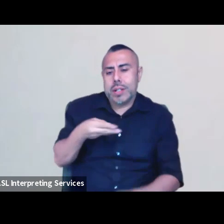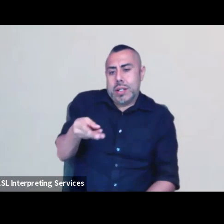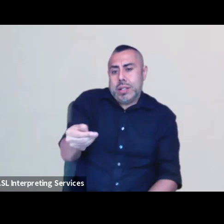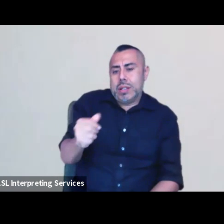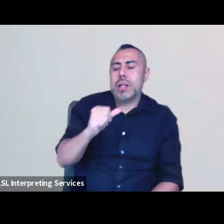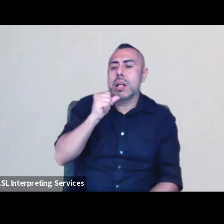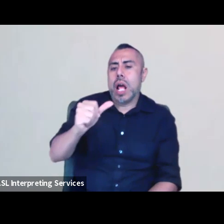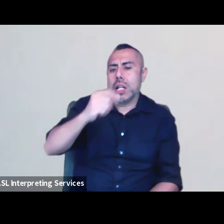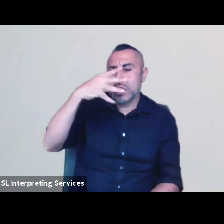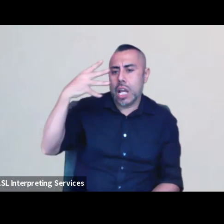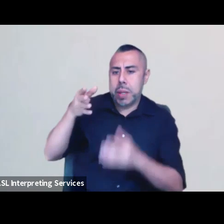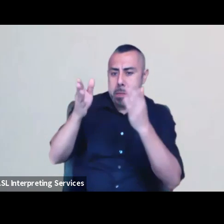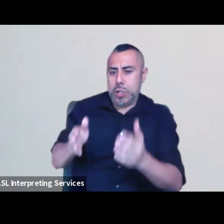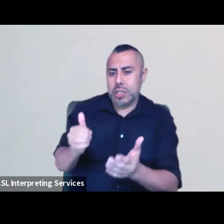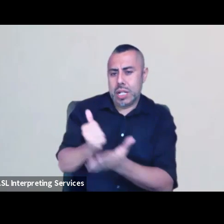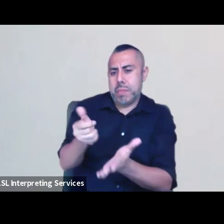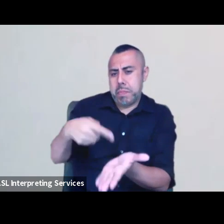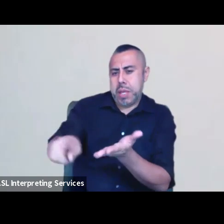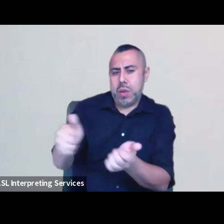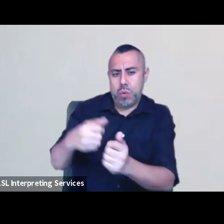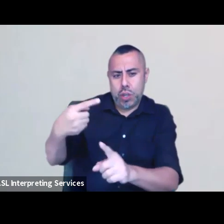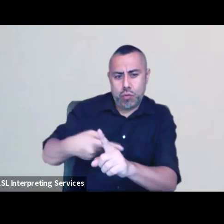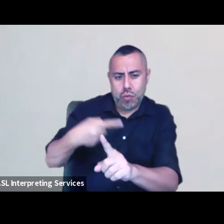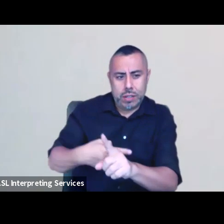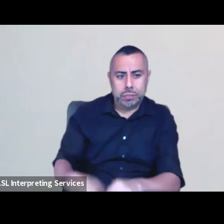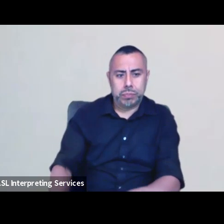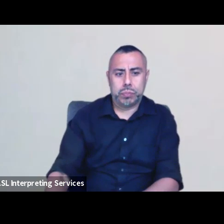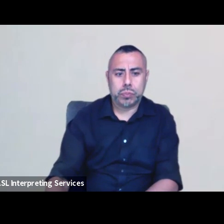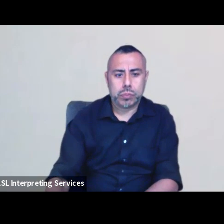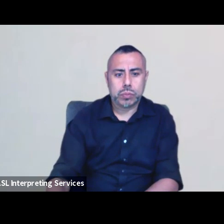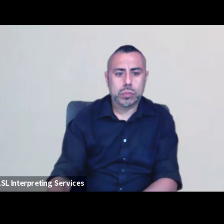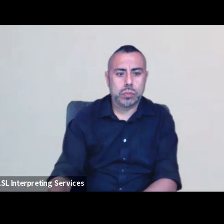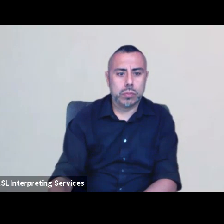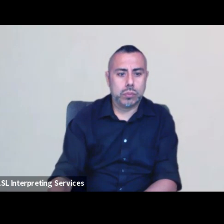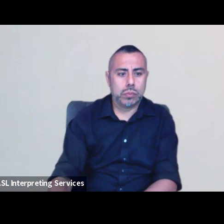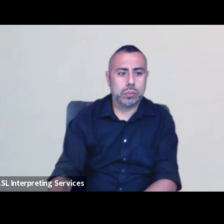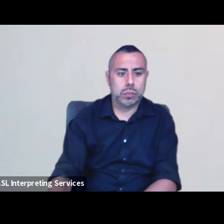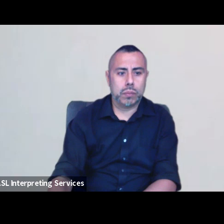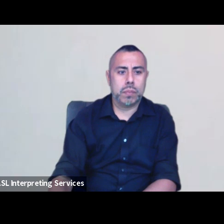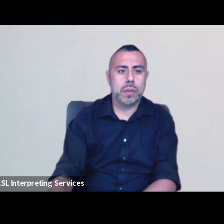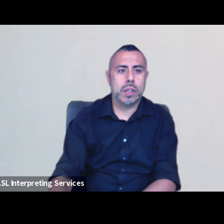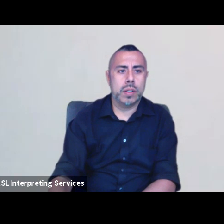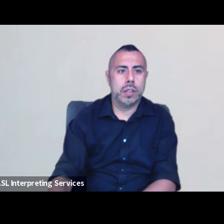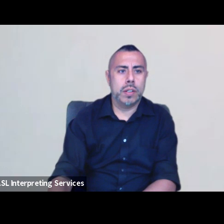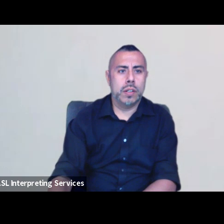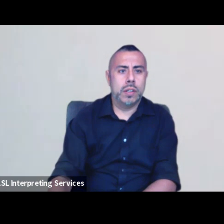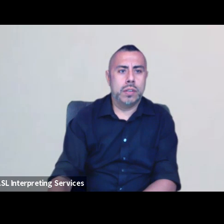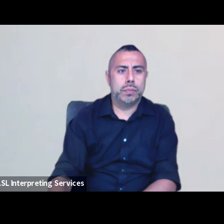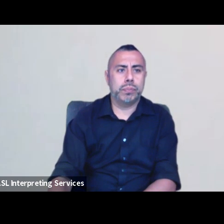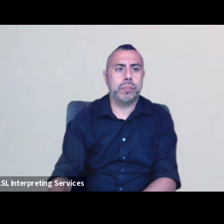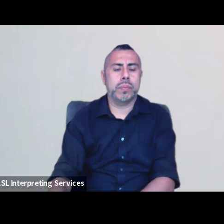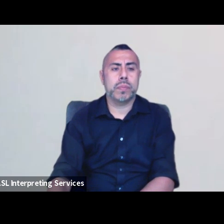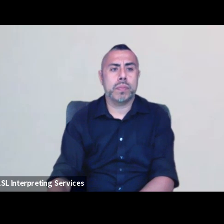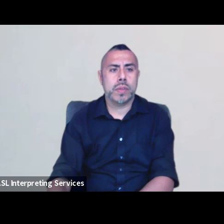and mutual aid maps being set up in response to this pandemic, some of which we're heard about tonight, and it's great that so many artists are contributing